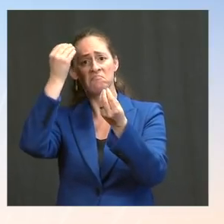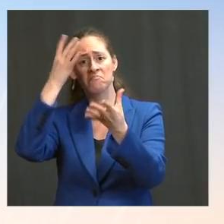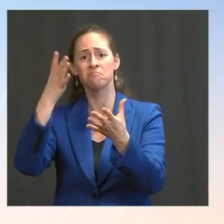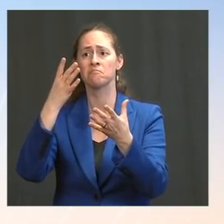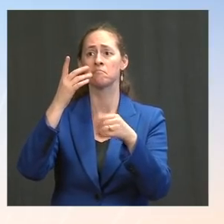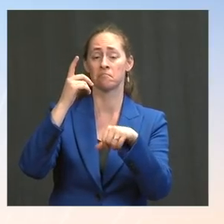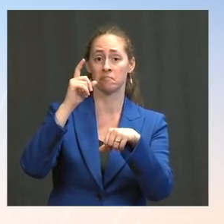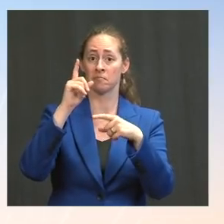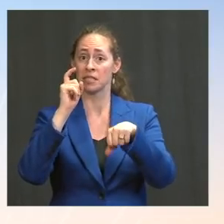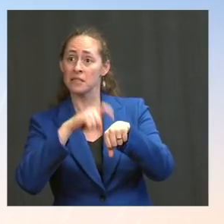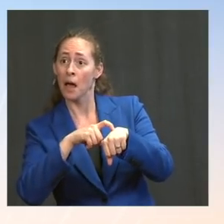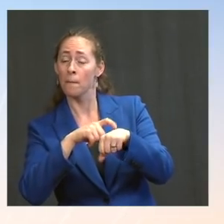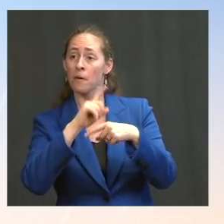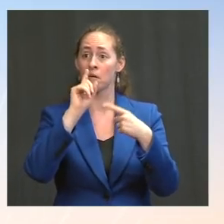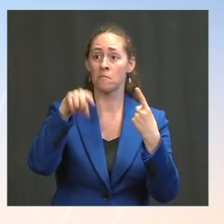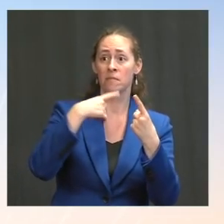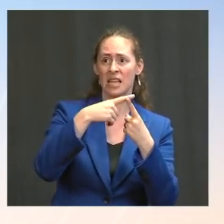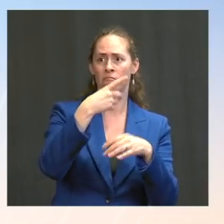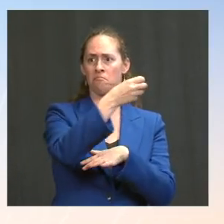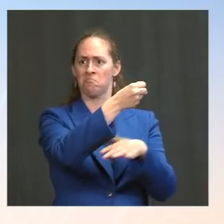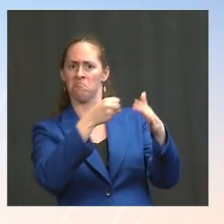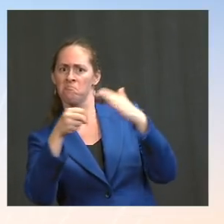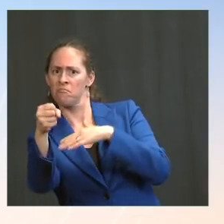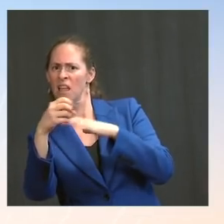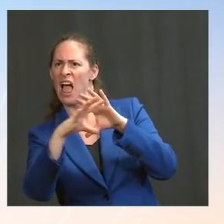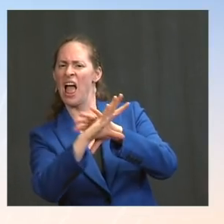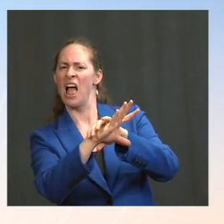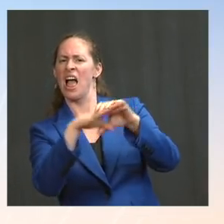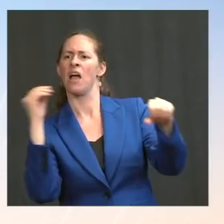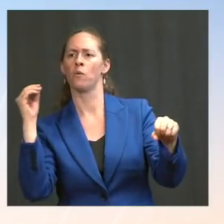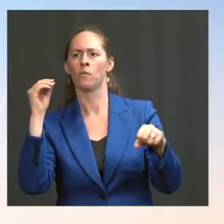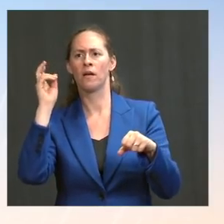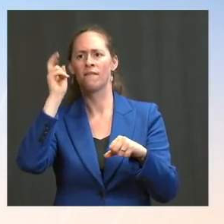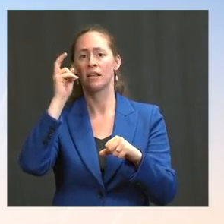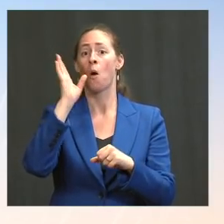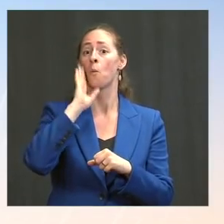about what third country they might go to and how many is exactly for that reason.